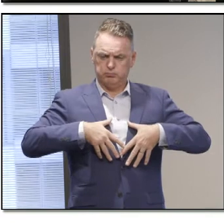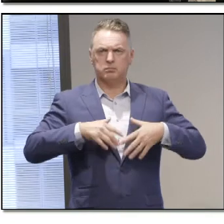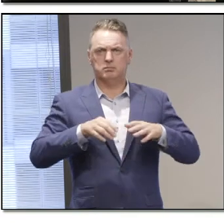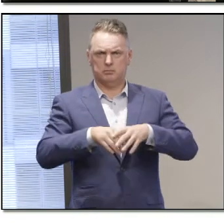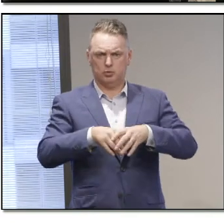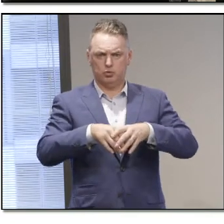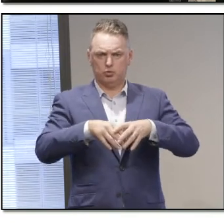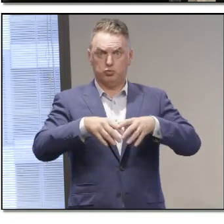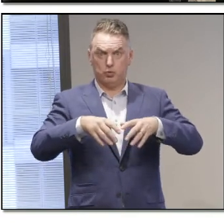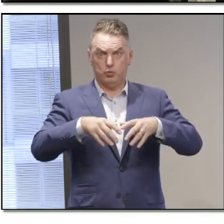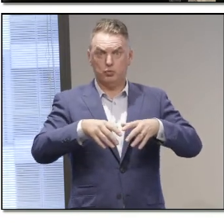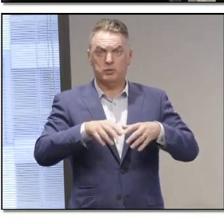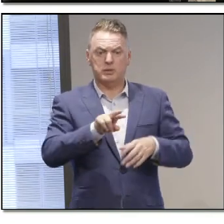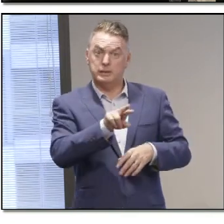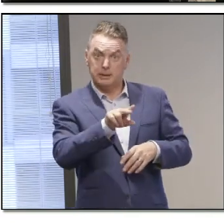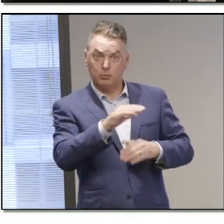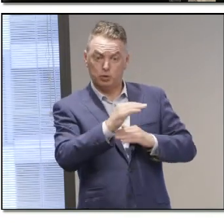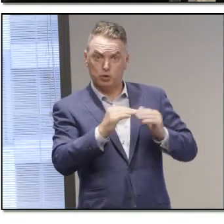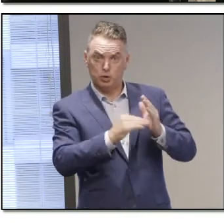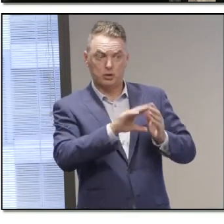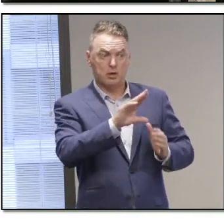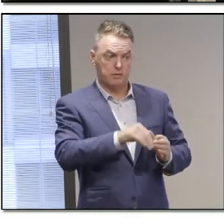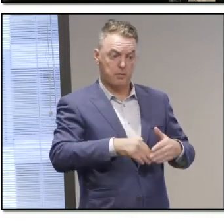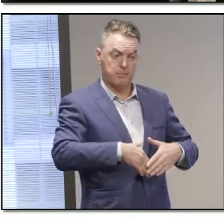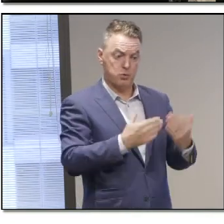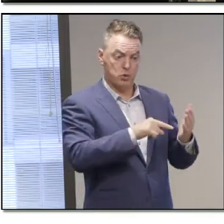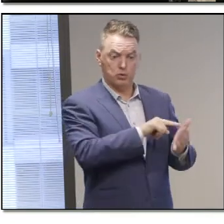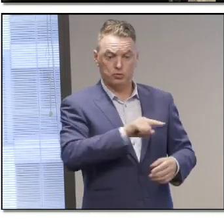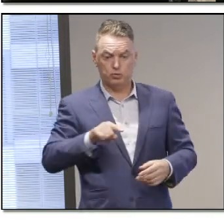your lung size doubles from birth to about five years of age. It doubles again,